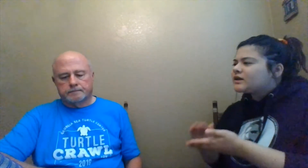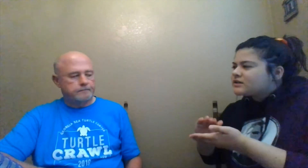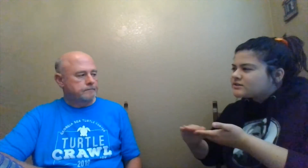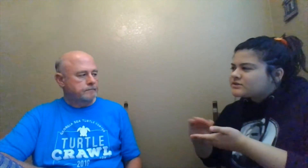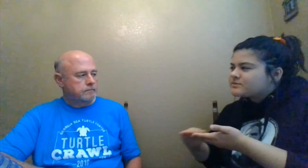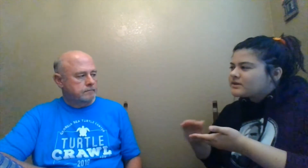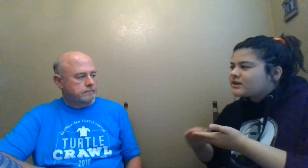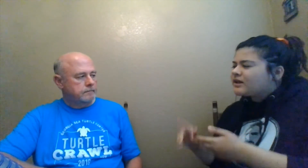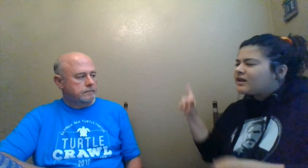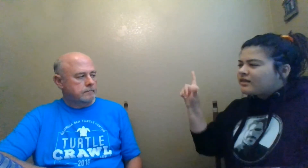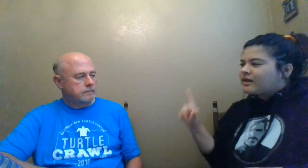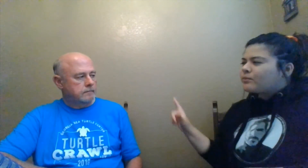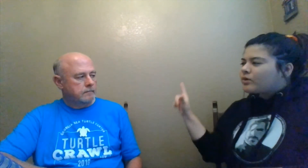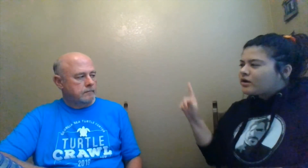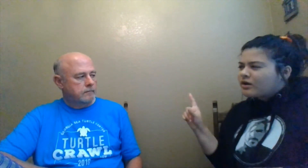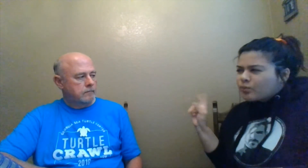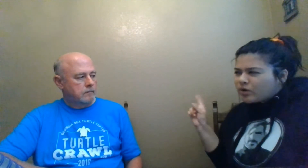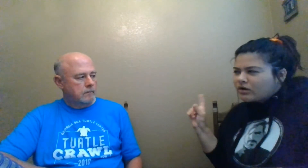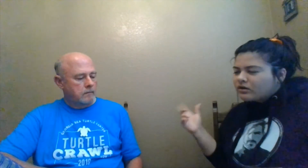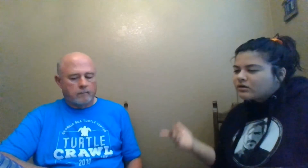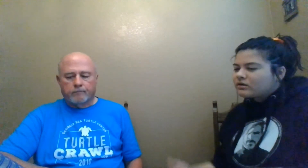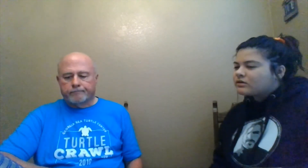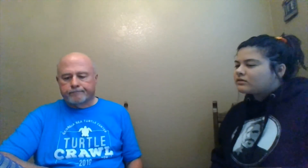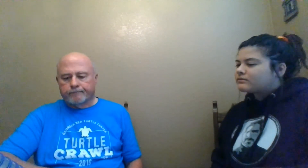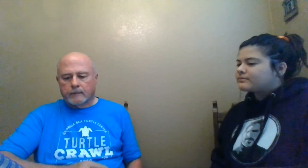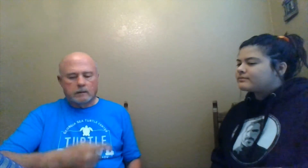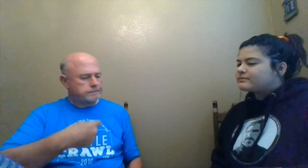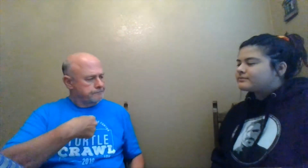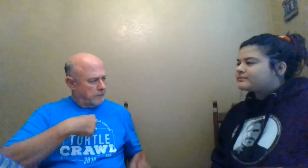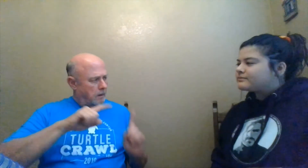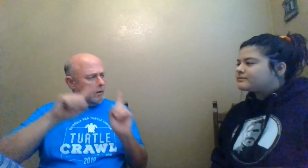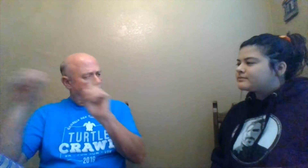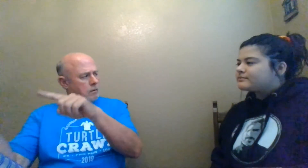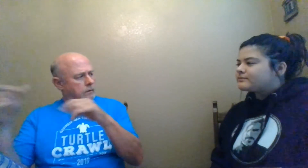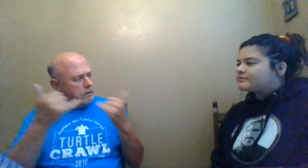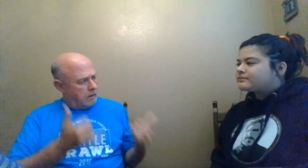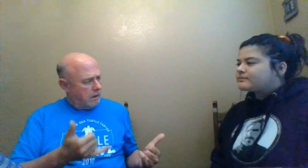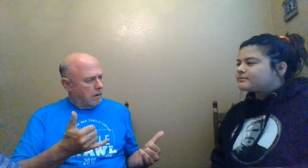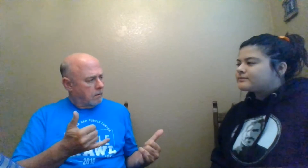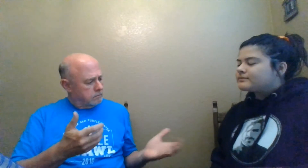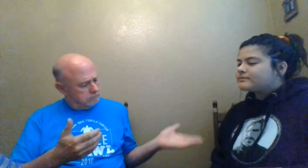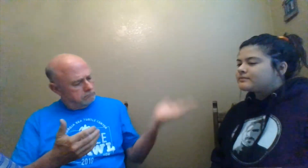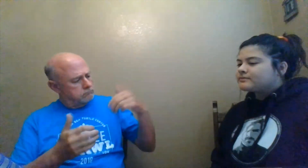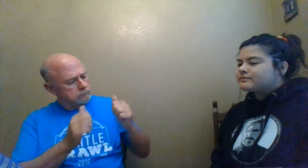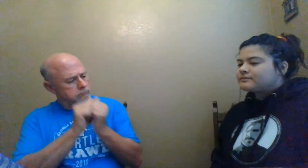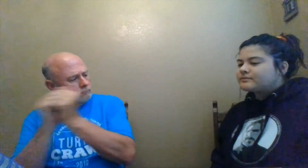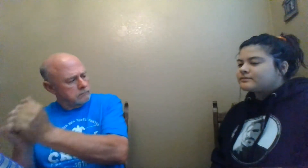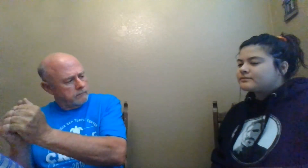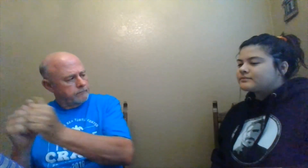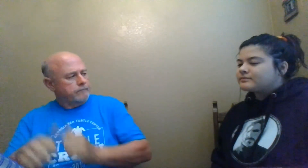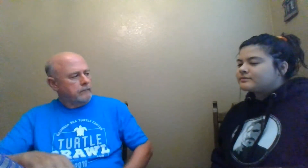Excuse me, where is the Library? I am going there now. Do you want to come with me?